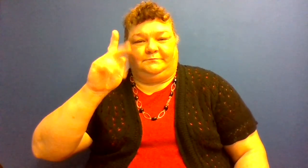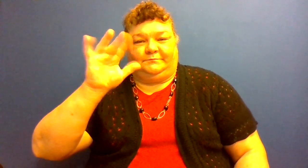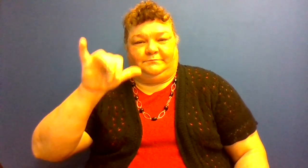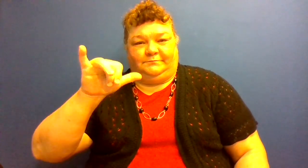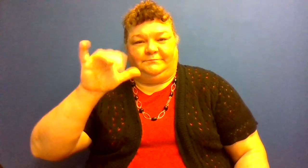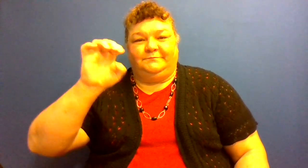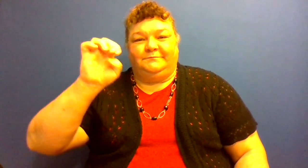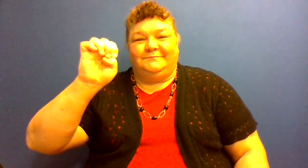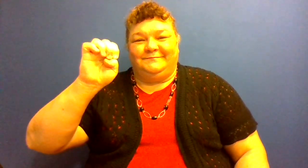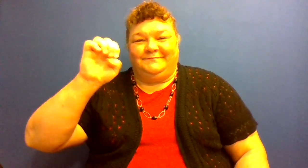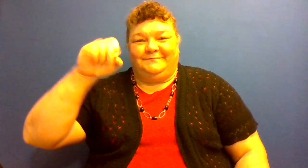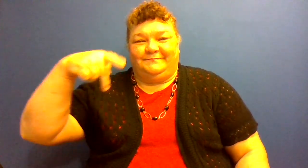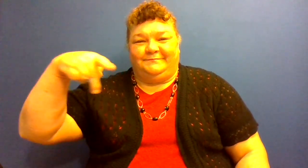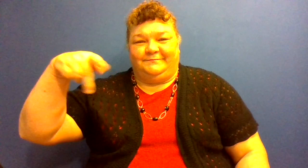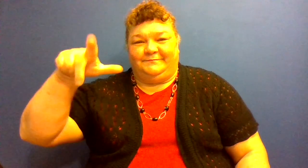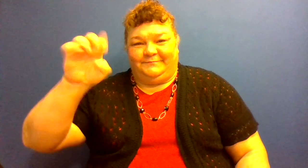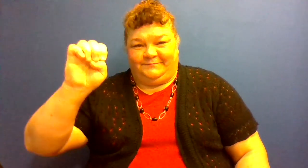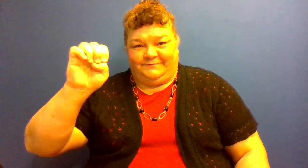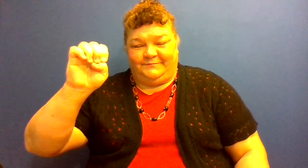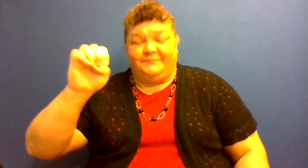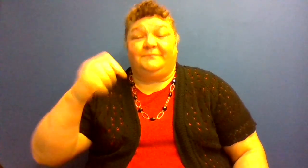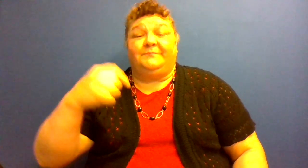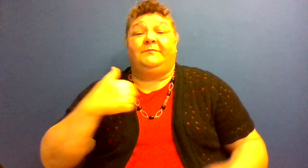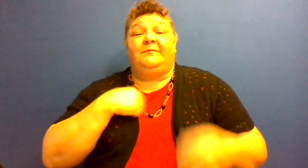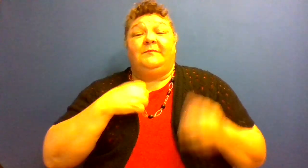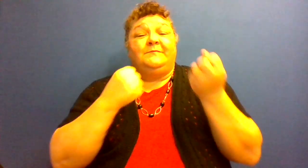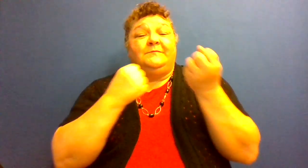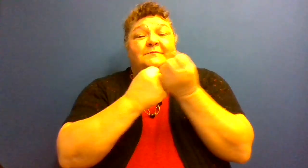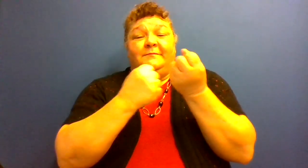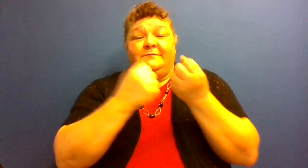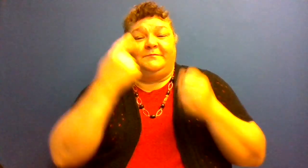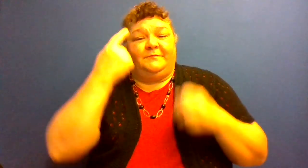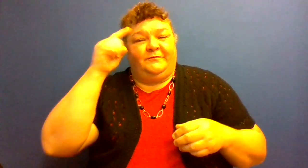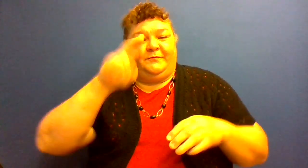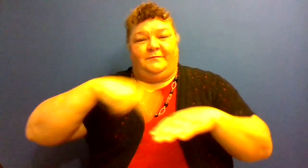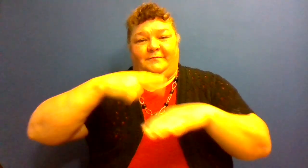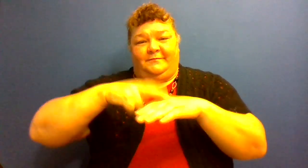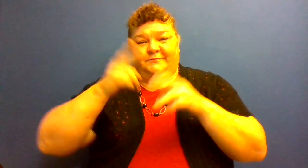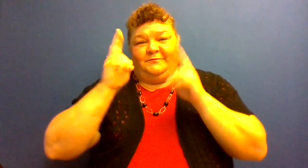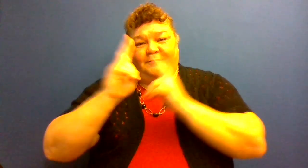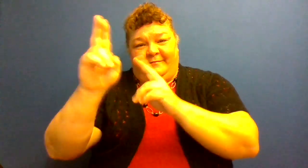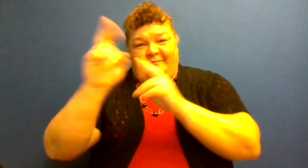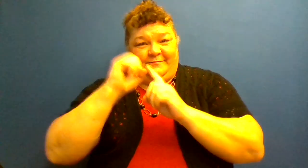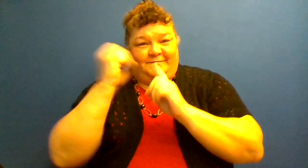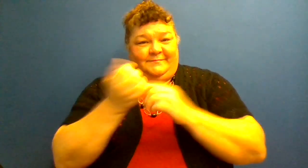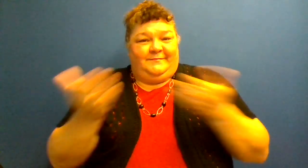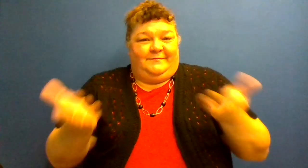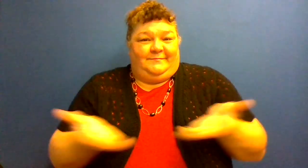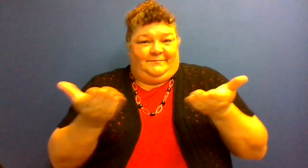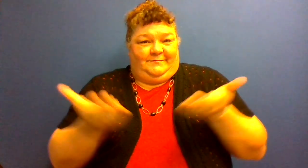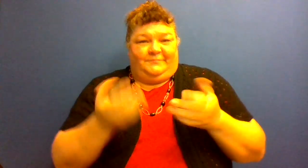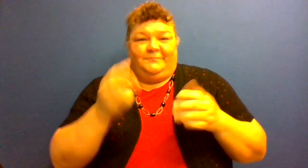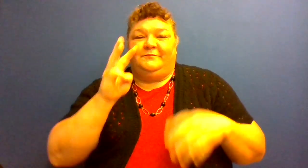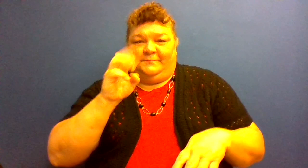I'm Becky Epple, and I am the advisor for National Honor Society (NHS) at WSD.